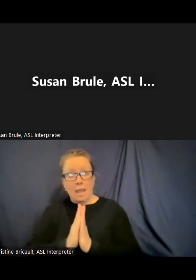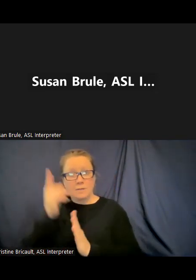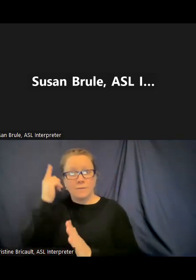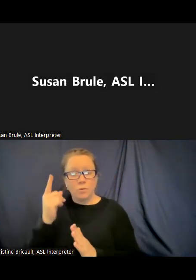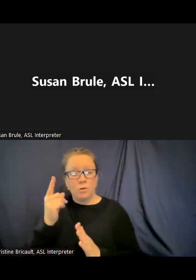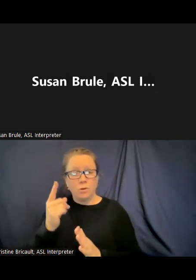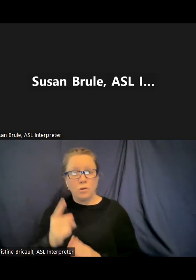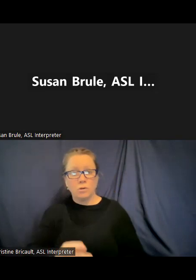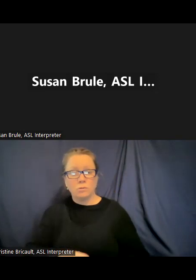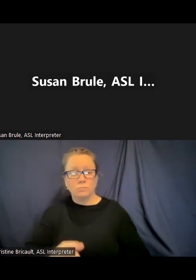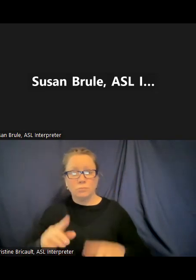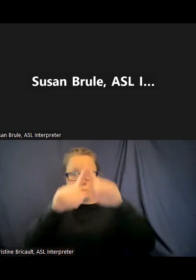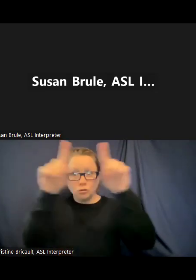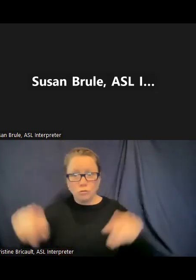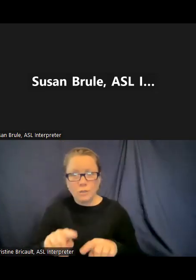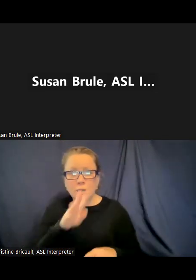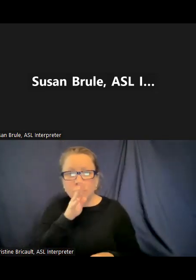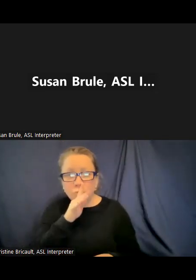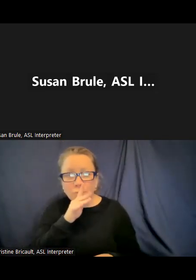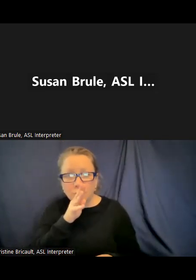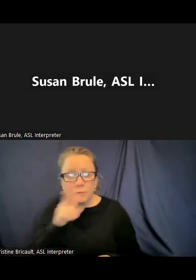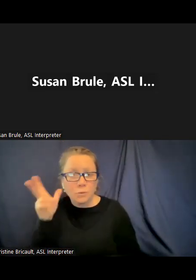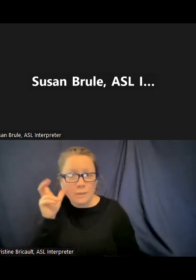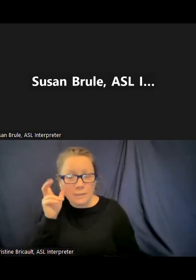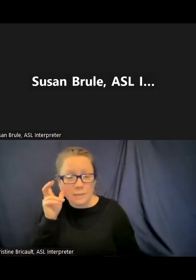It would not be appropriate to ask that employee